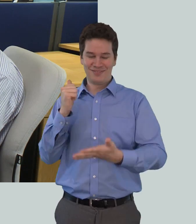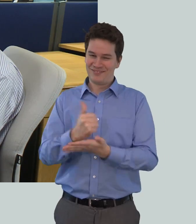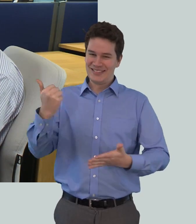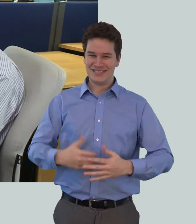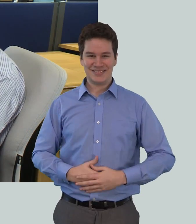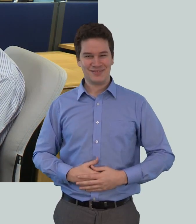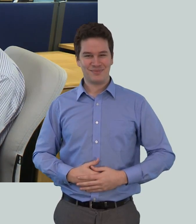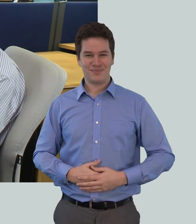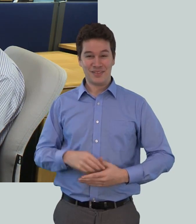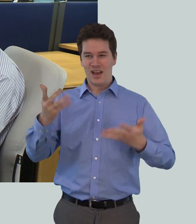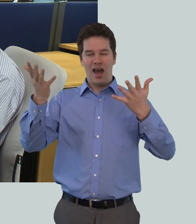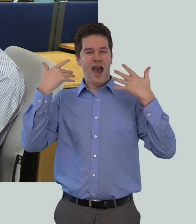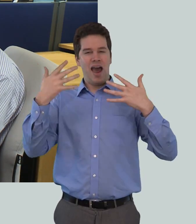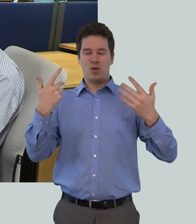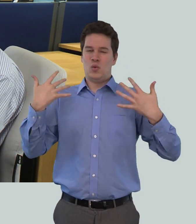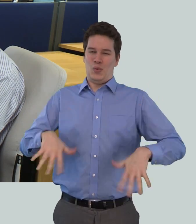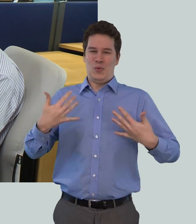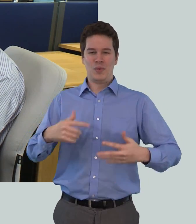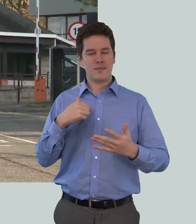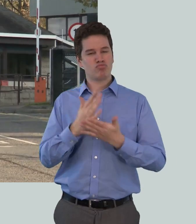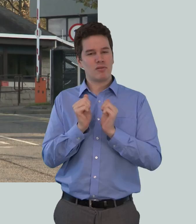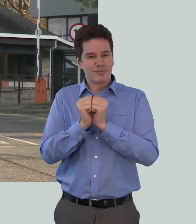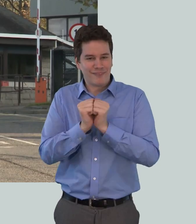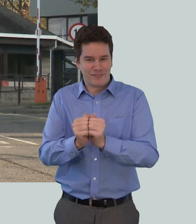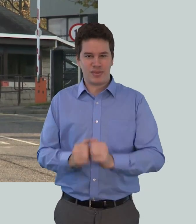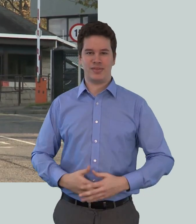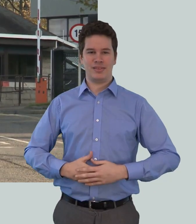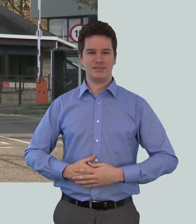You can’t beat getting out in the fresh air as well, so I’m very, very grateful for that.